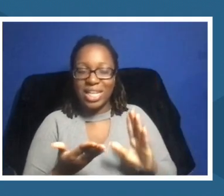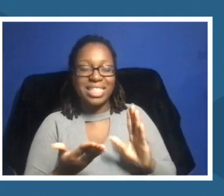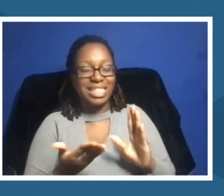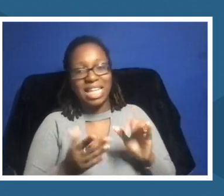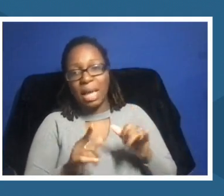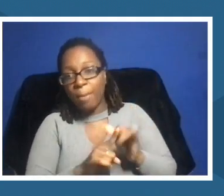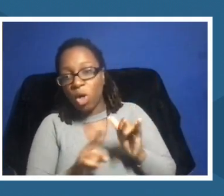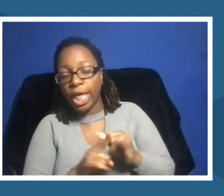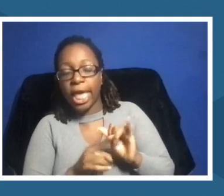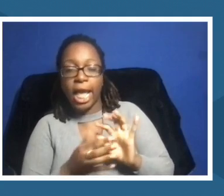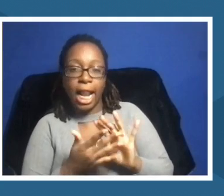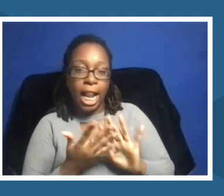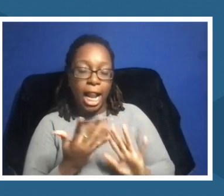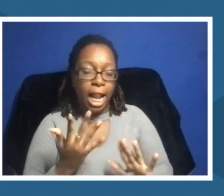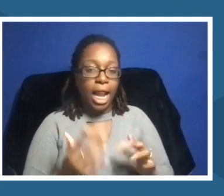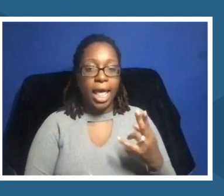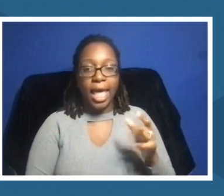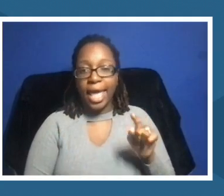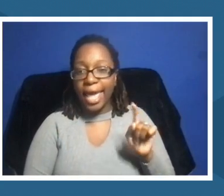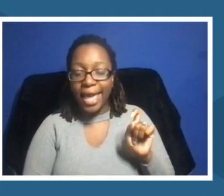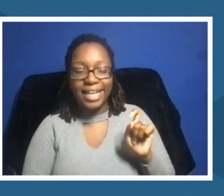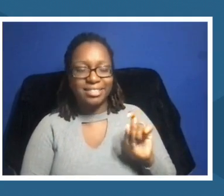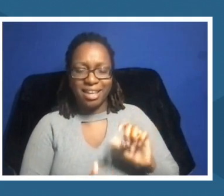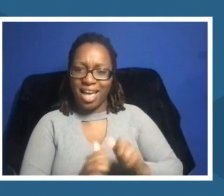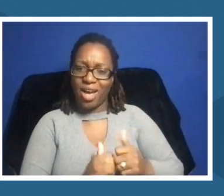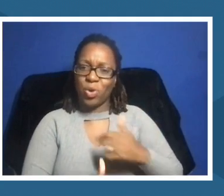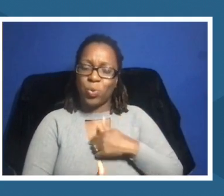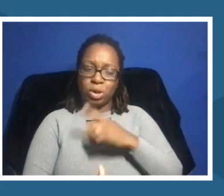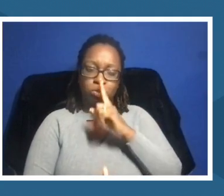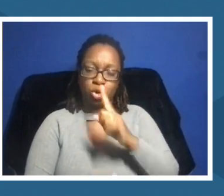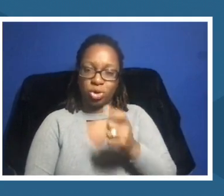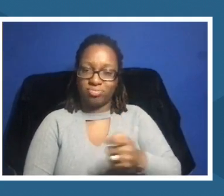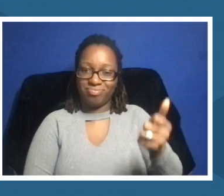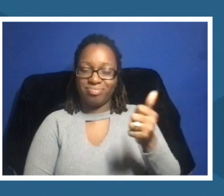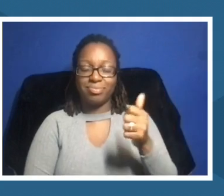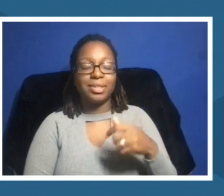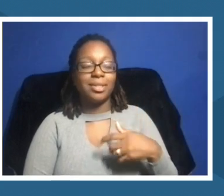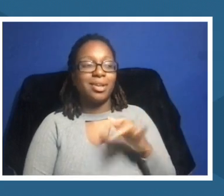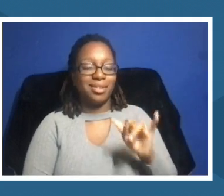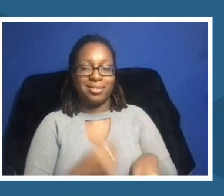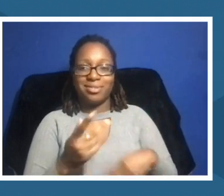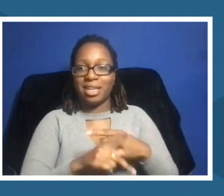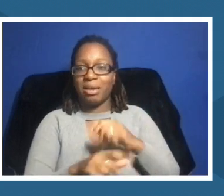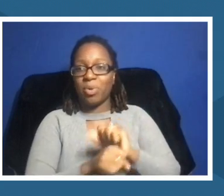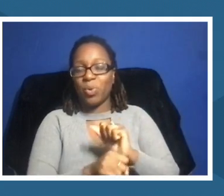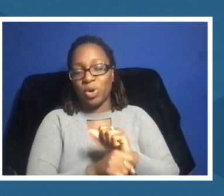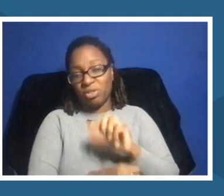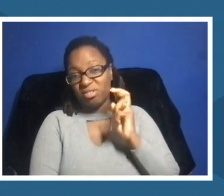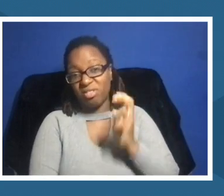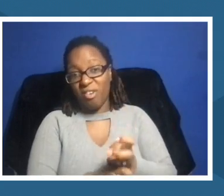and hate um it's really challenging work and i think you know what we've